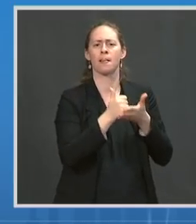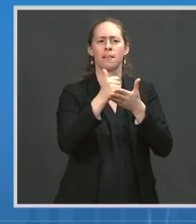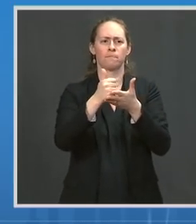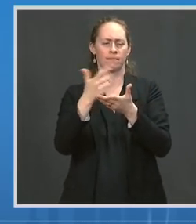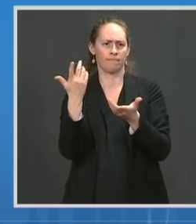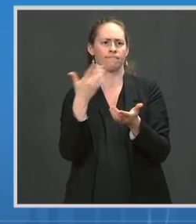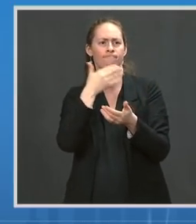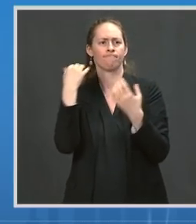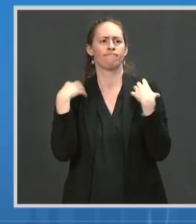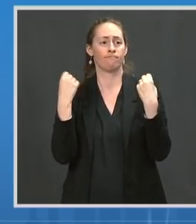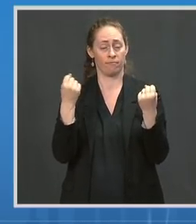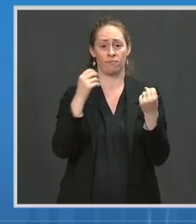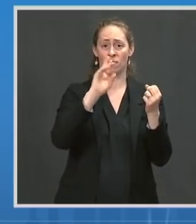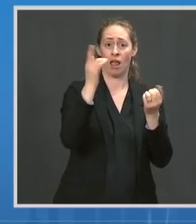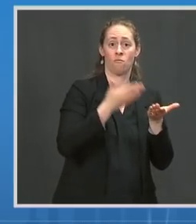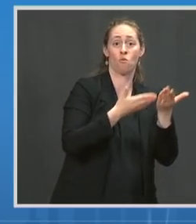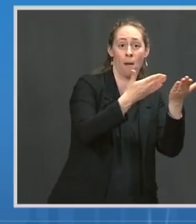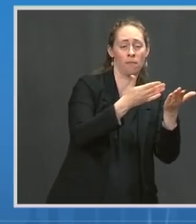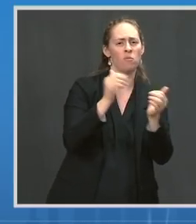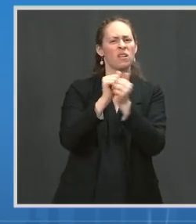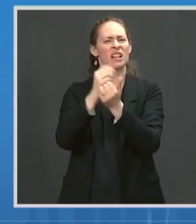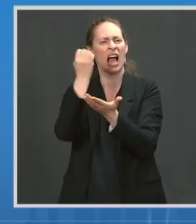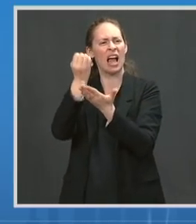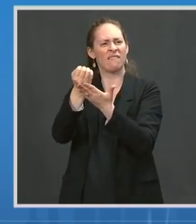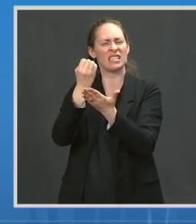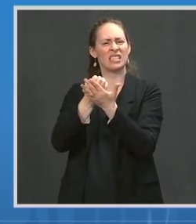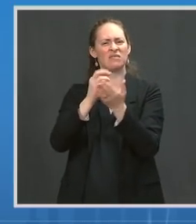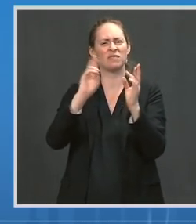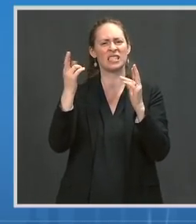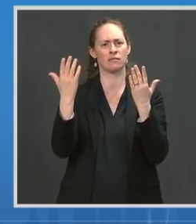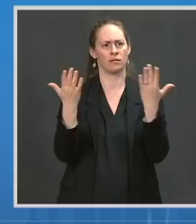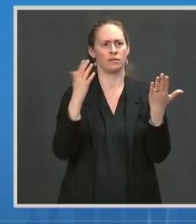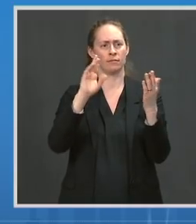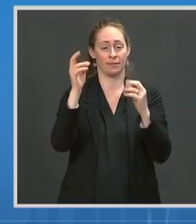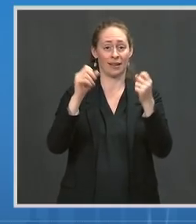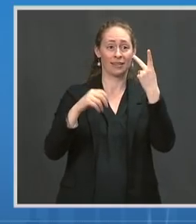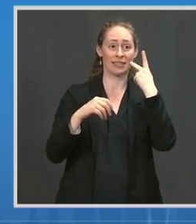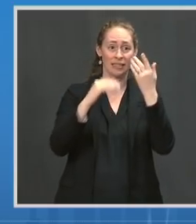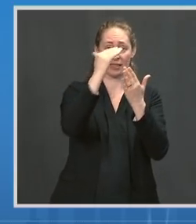As you see on the left, there is "A," a strong recommendation for a statement;